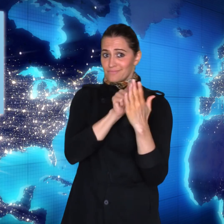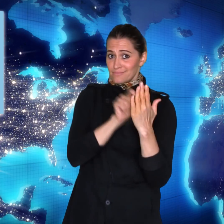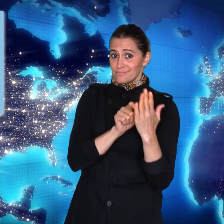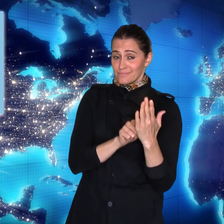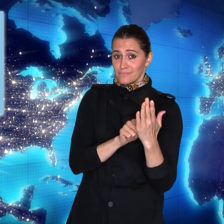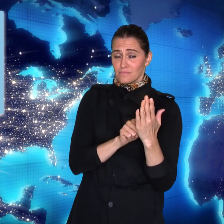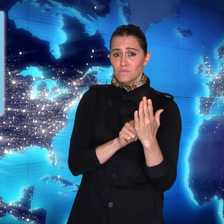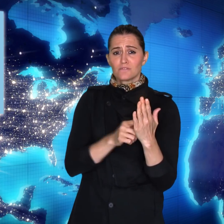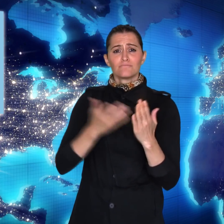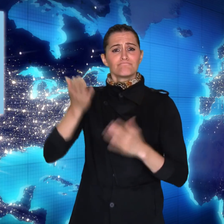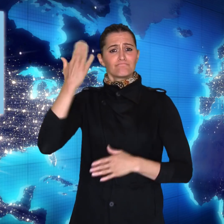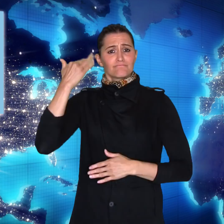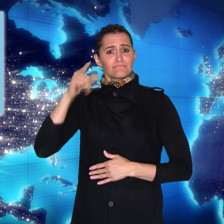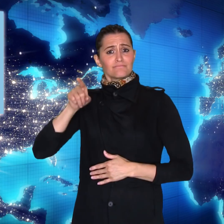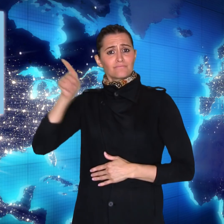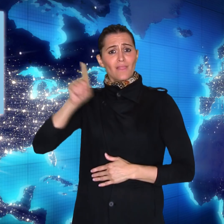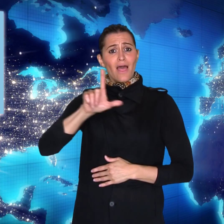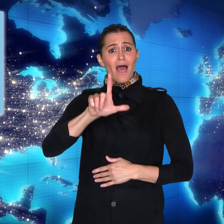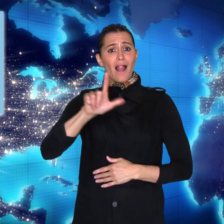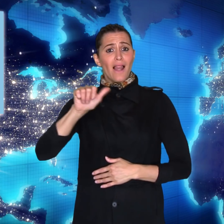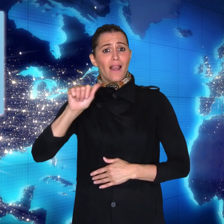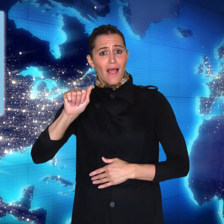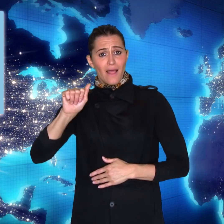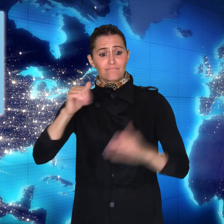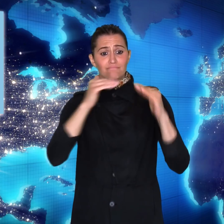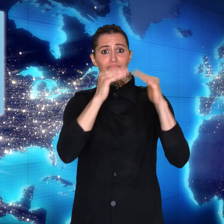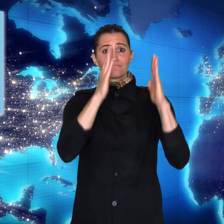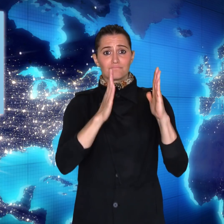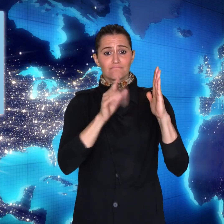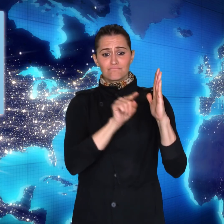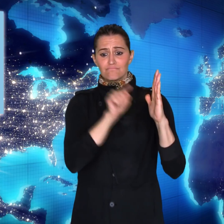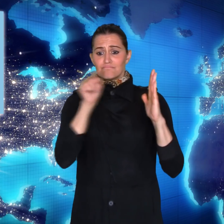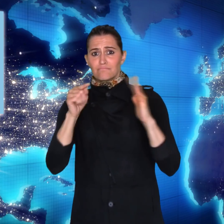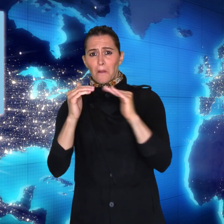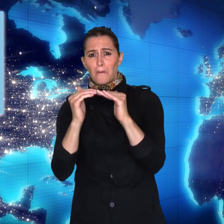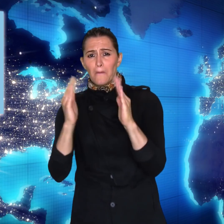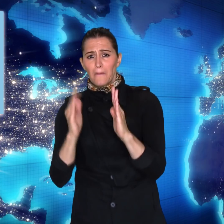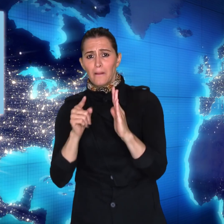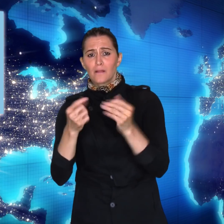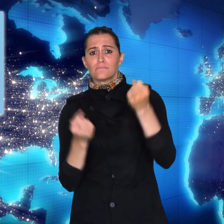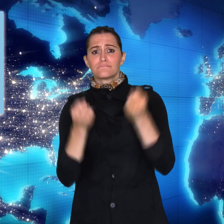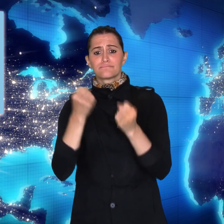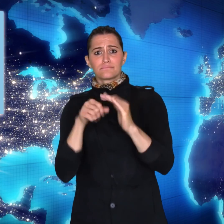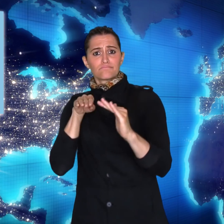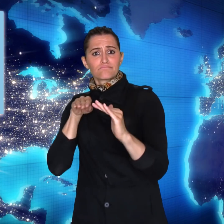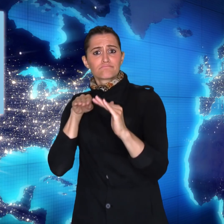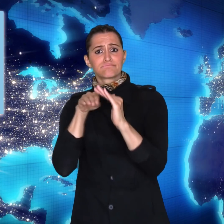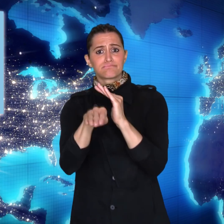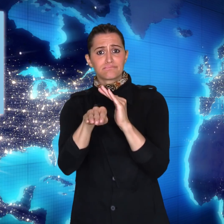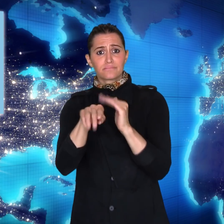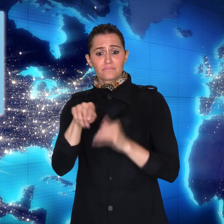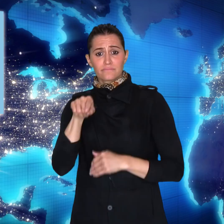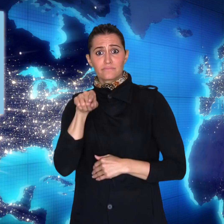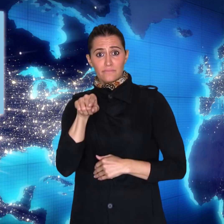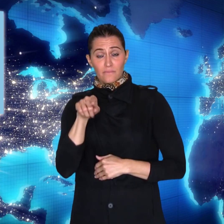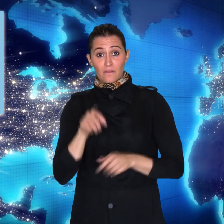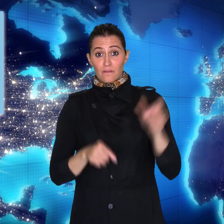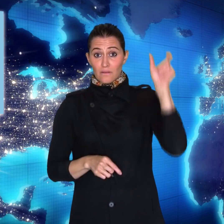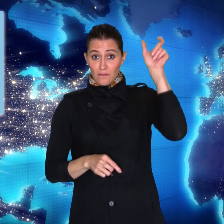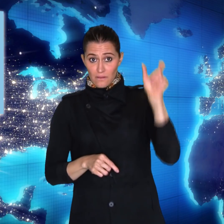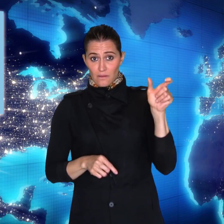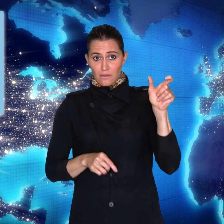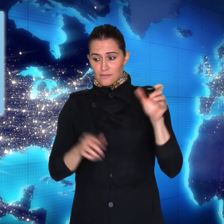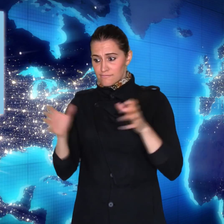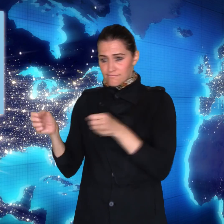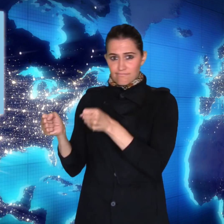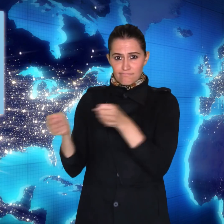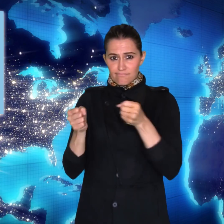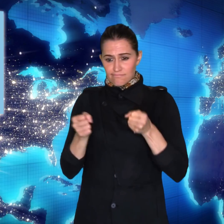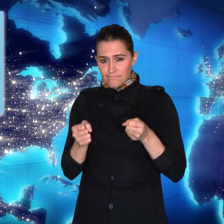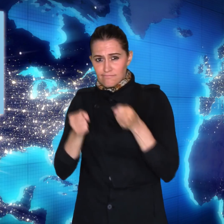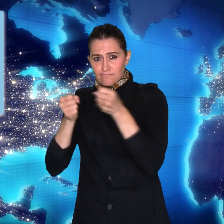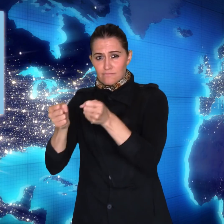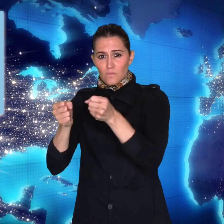three pet dogs in a Los Angeles garage,